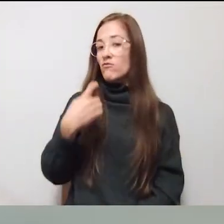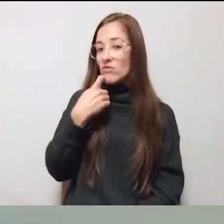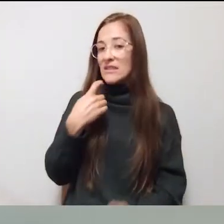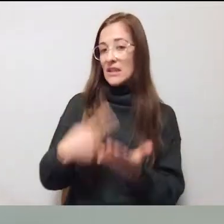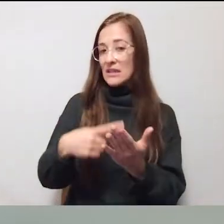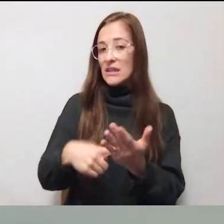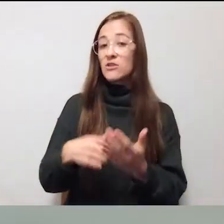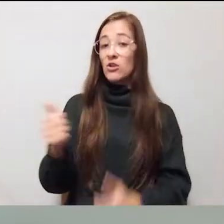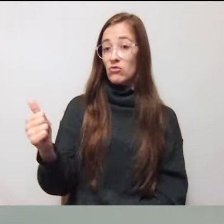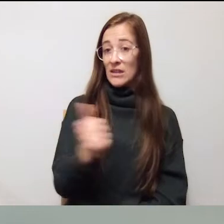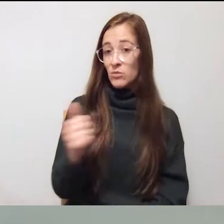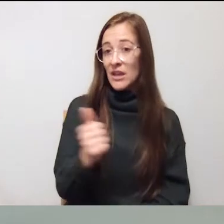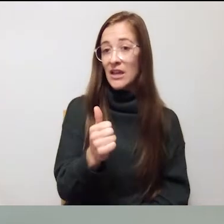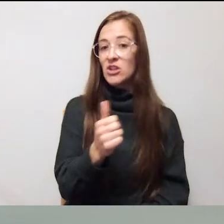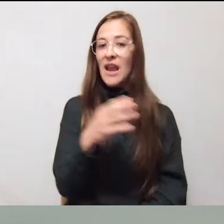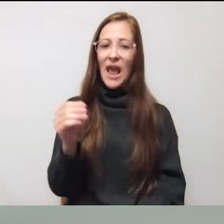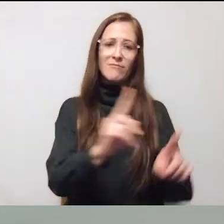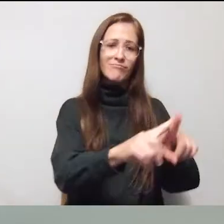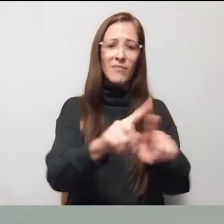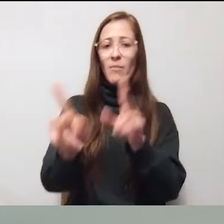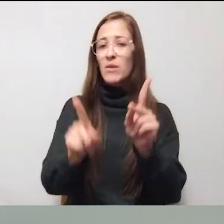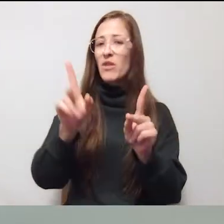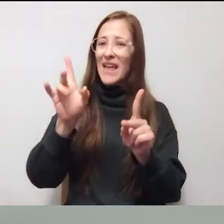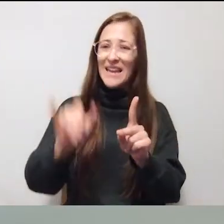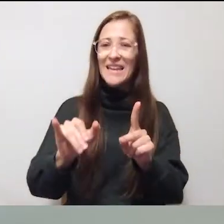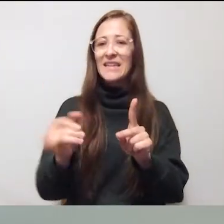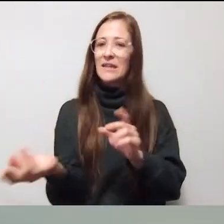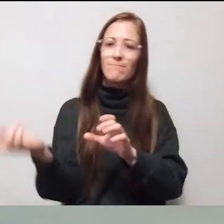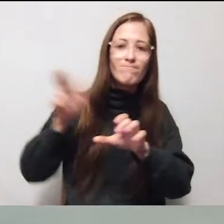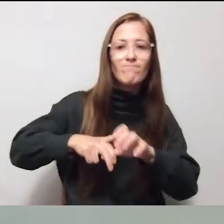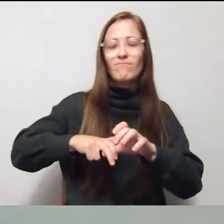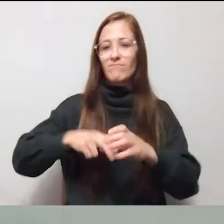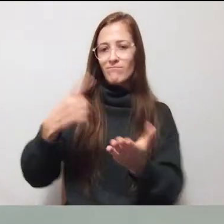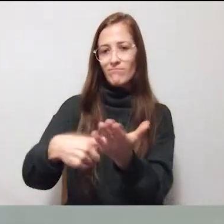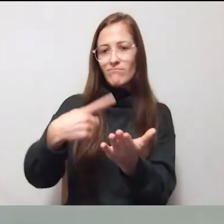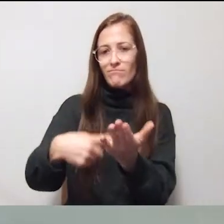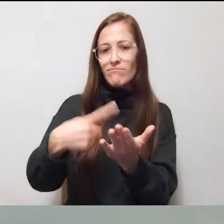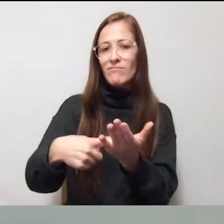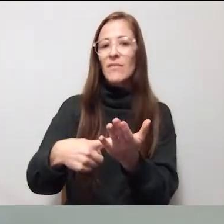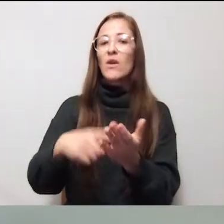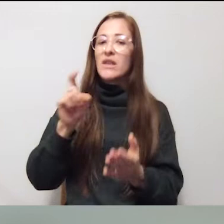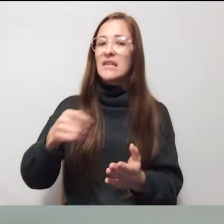we're talking about bringing in all the people that need to be at the table, right? We need to have a comprehensive list of people